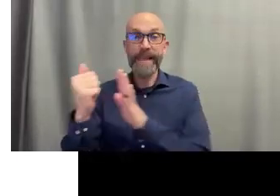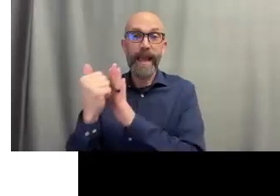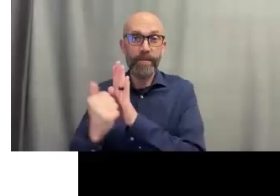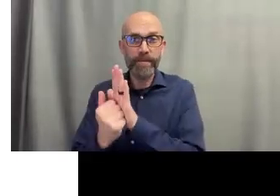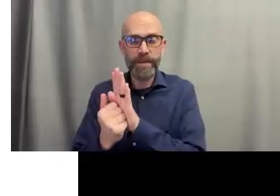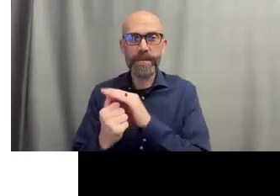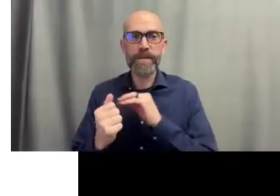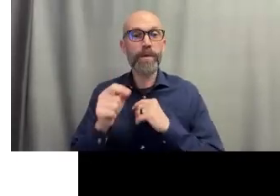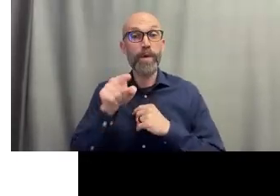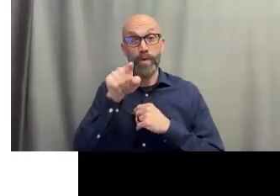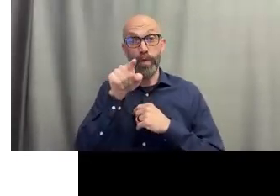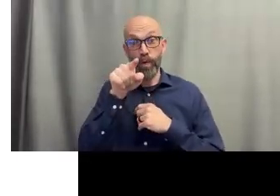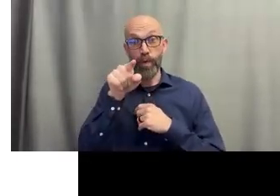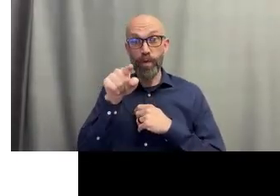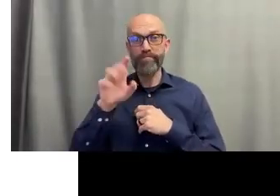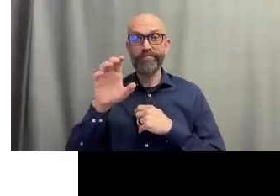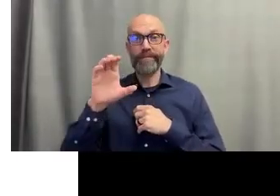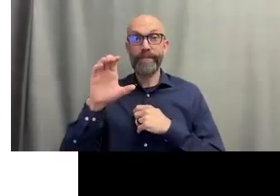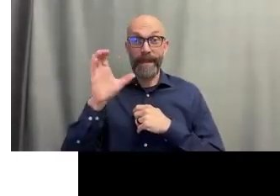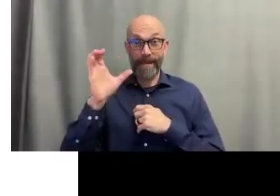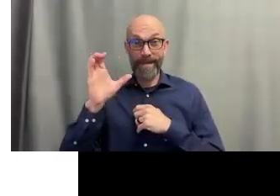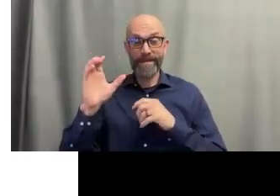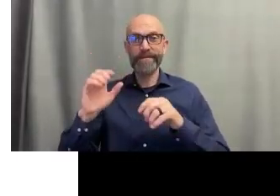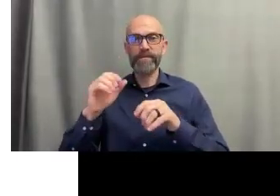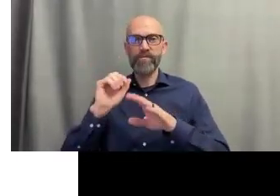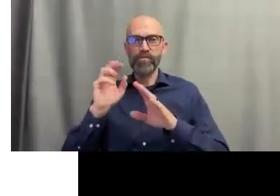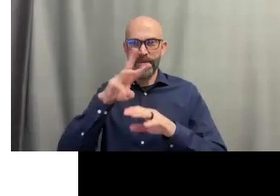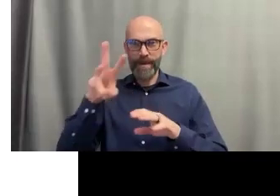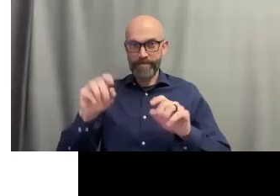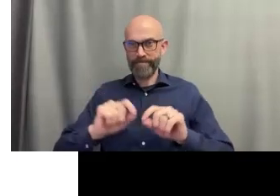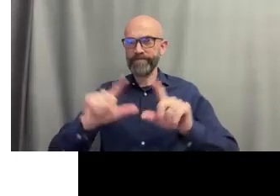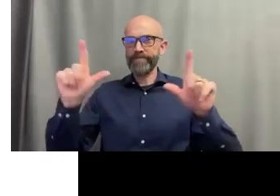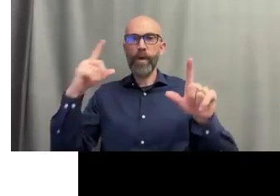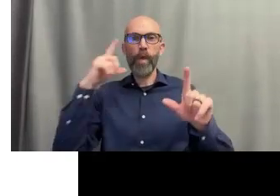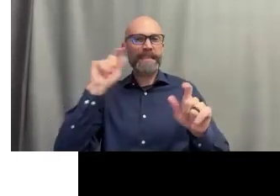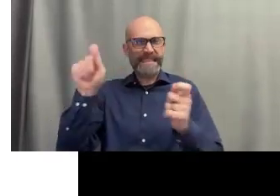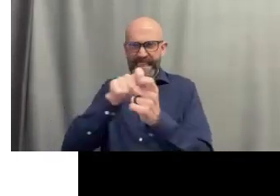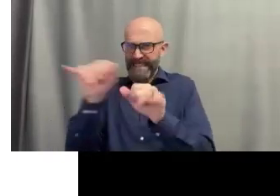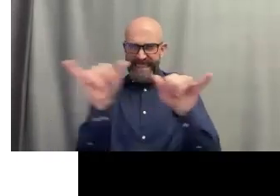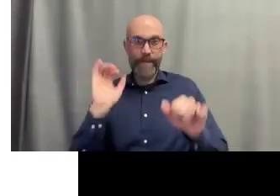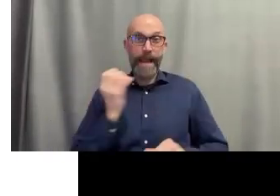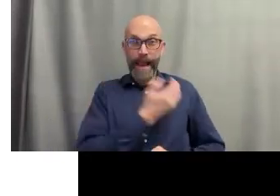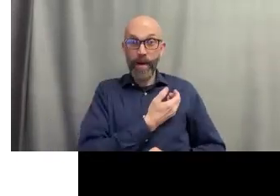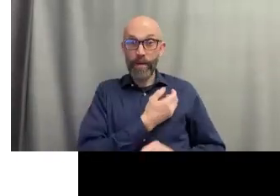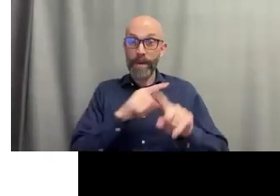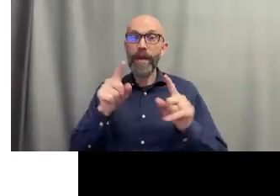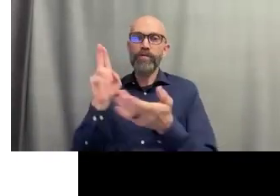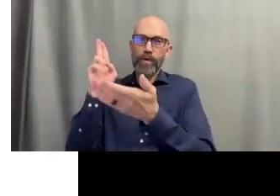And so when you go into the Canvas site, it looks exactly like ours. You do have to enroll in the course. But it's very easy.